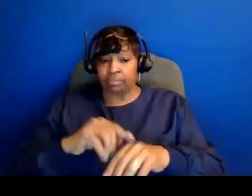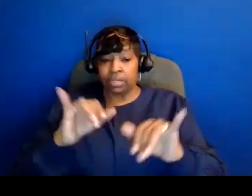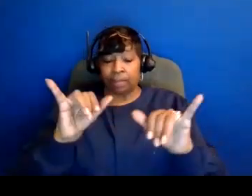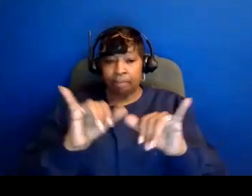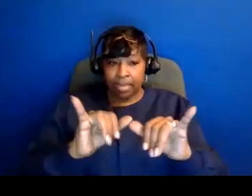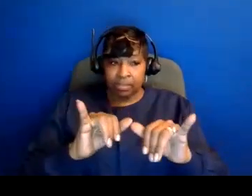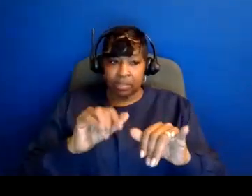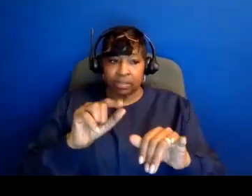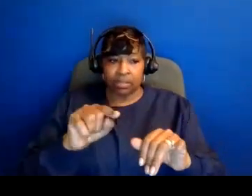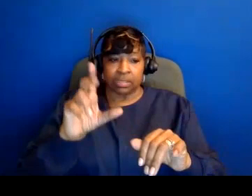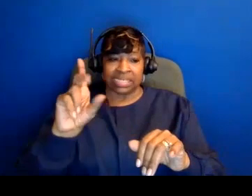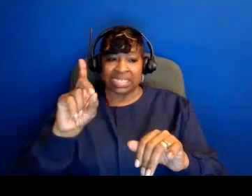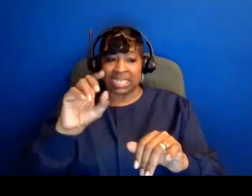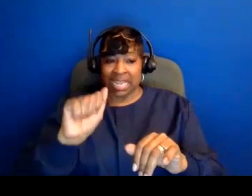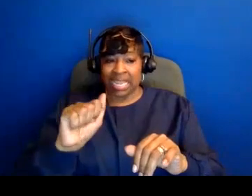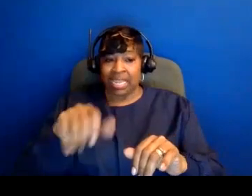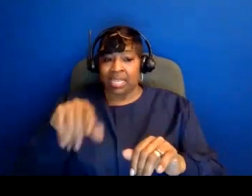lauravanpuymbrouck: So this is